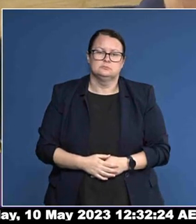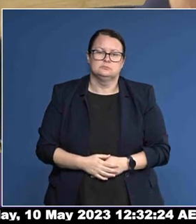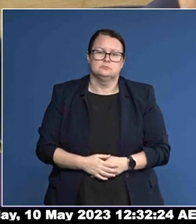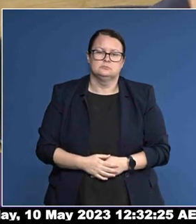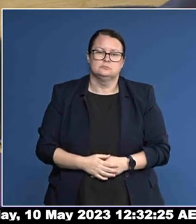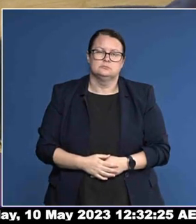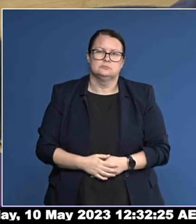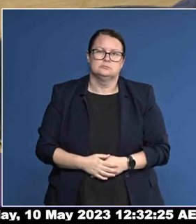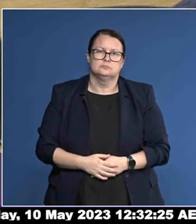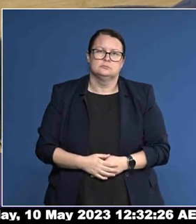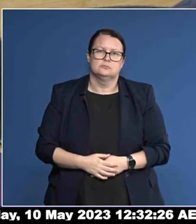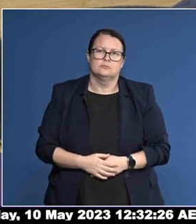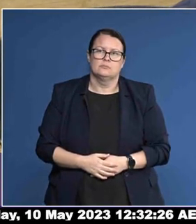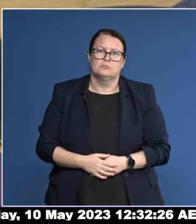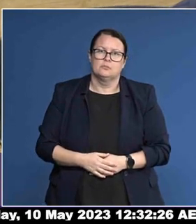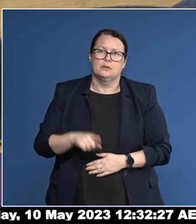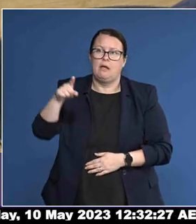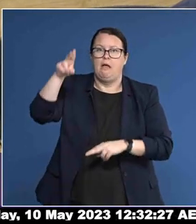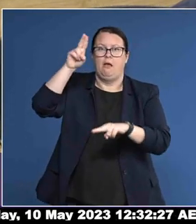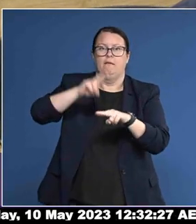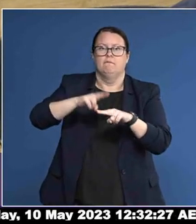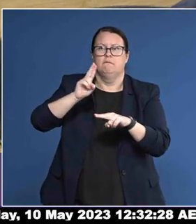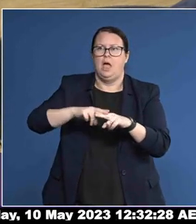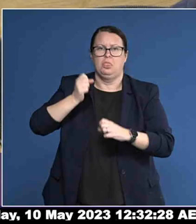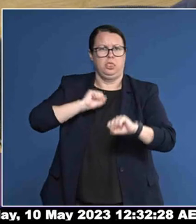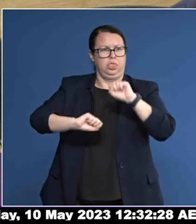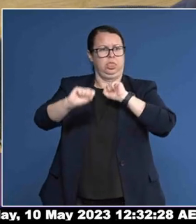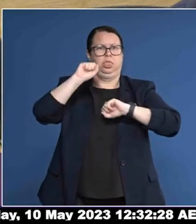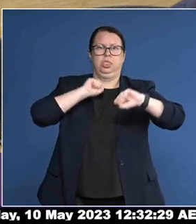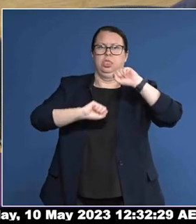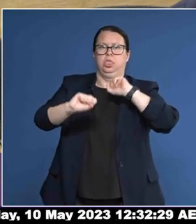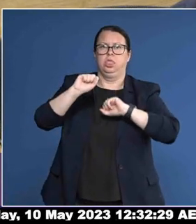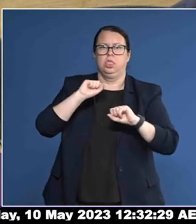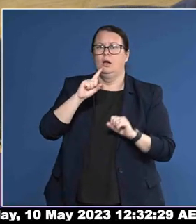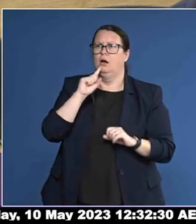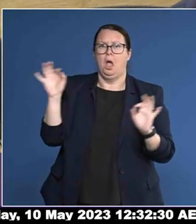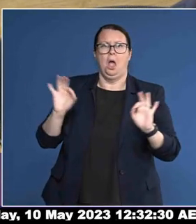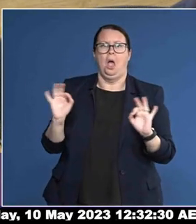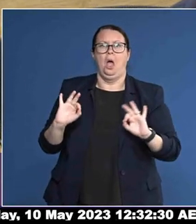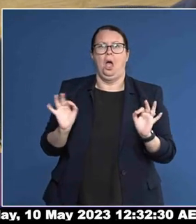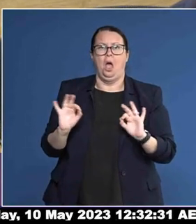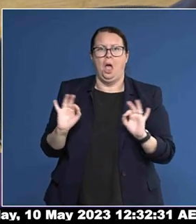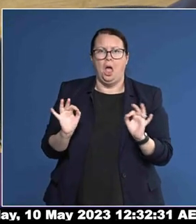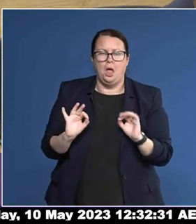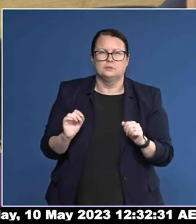'Father denied above allegations, and when challenged by police after entering the house